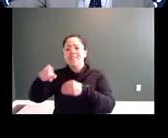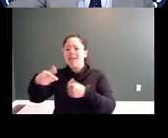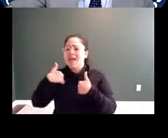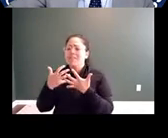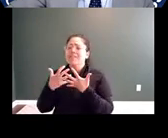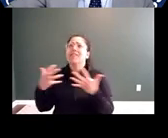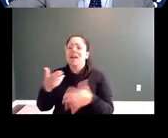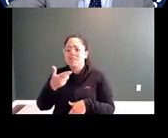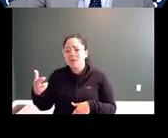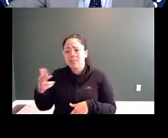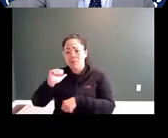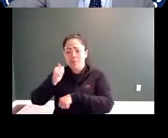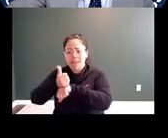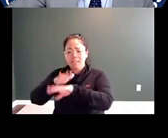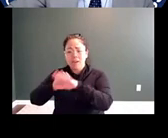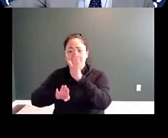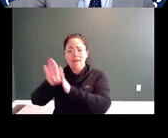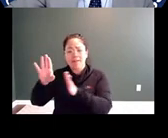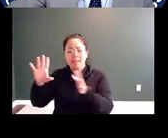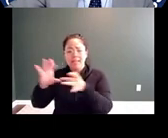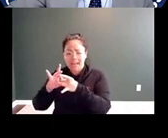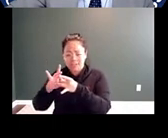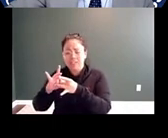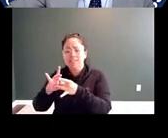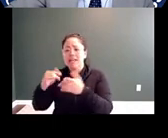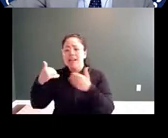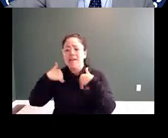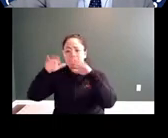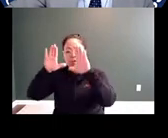that is all based on developing connections, and having courageous conversations.